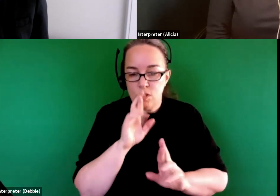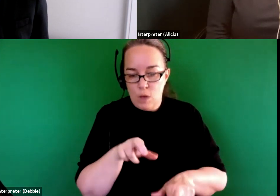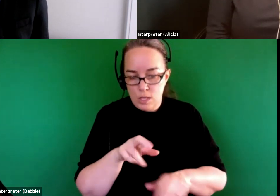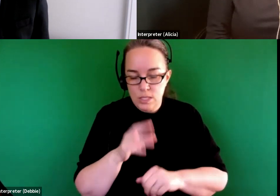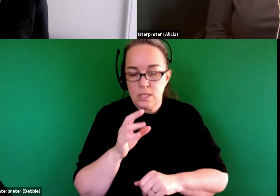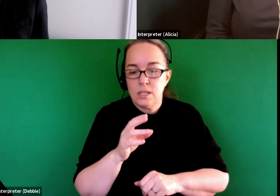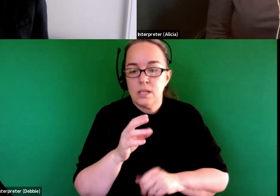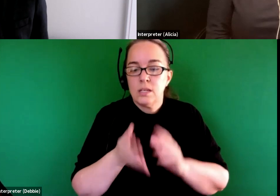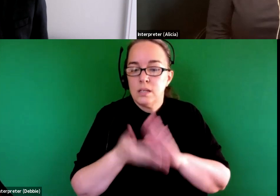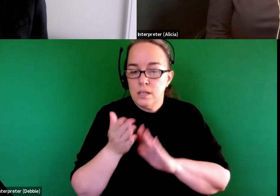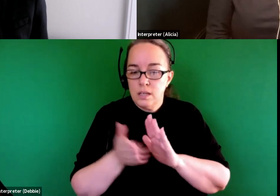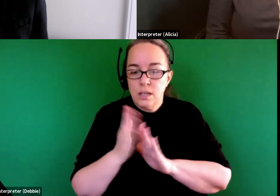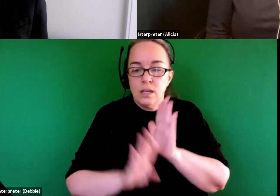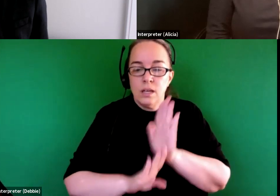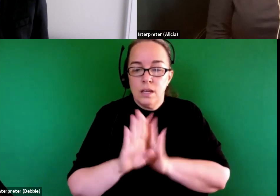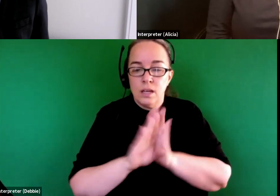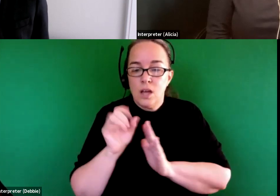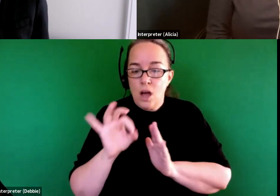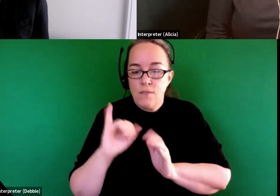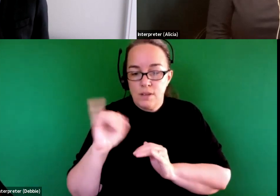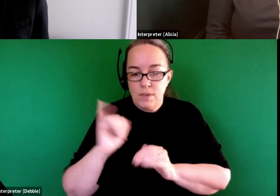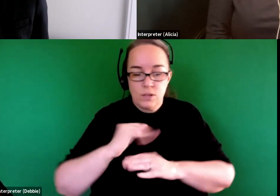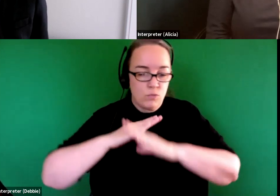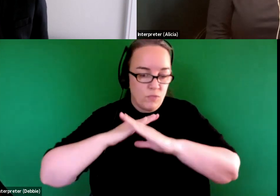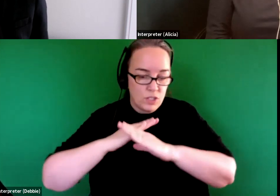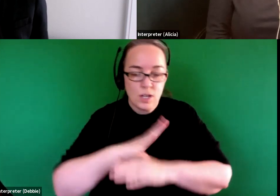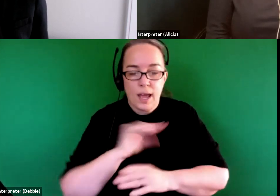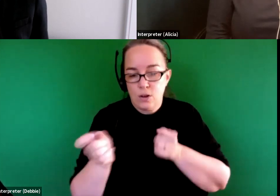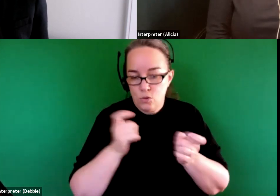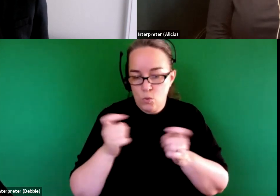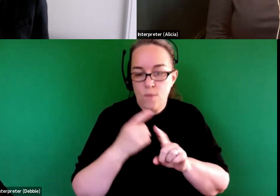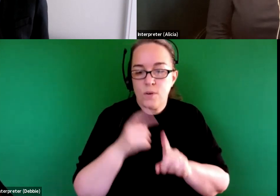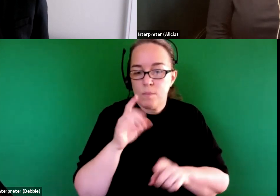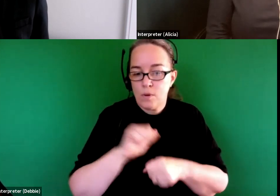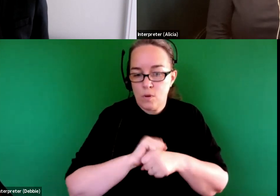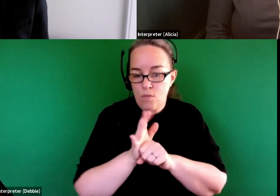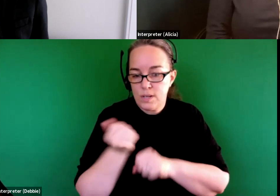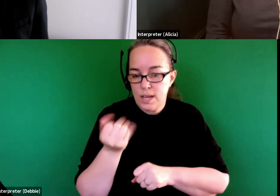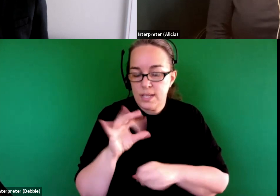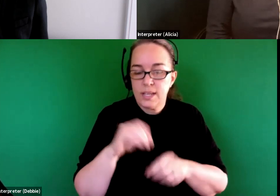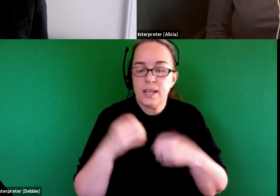Ram Subramaniam (He/him): Facilitating the development of infection Prevention and Control for covert 19 in healthcare facilities.